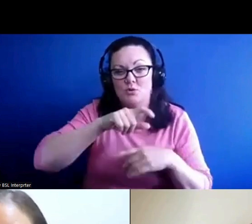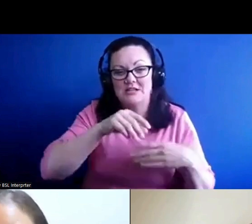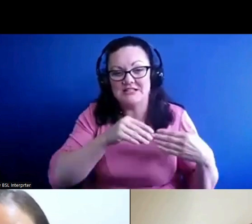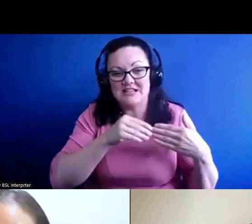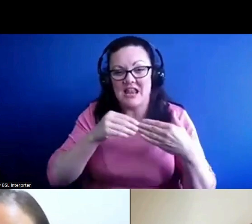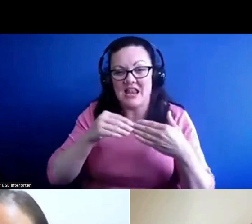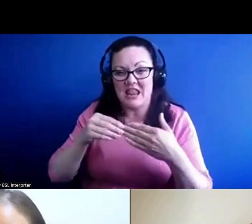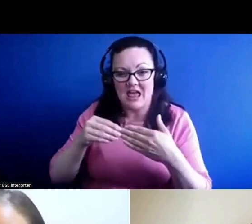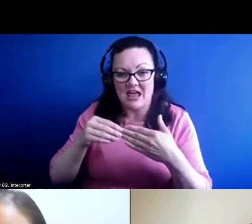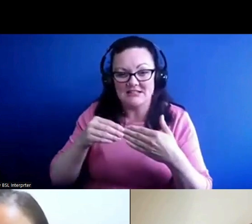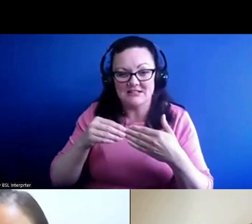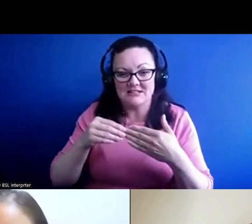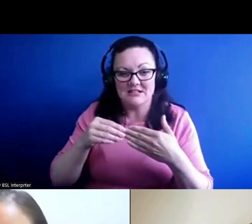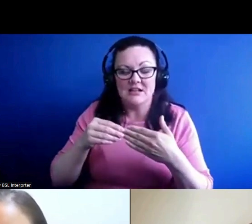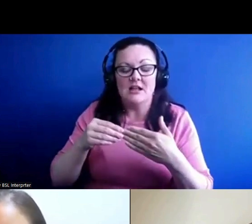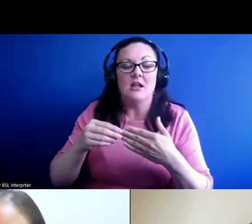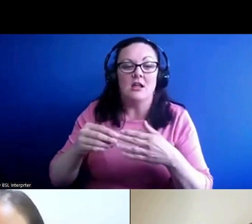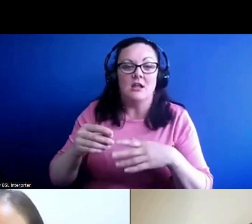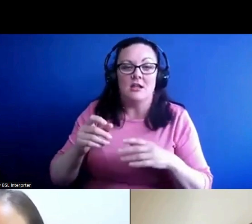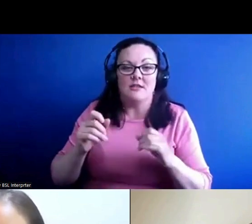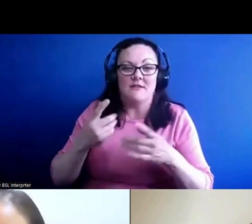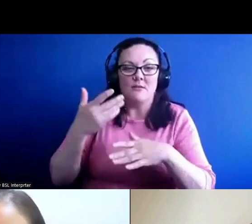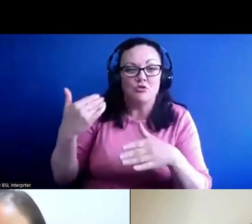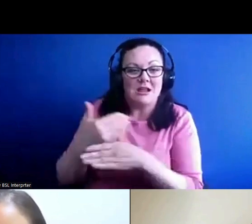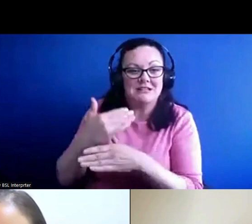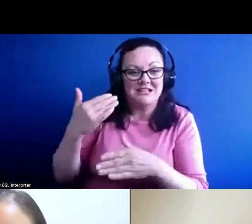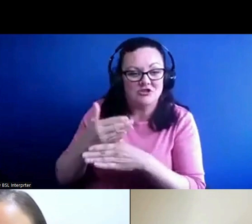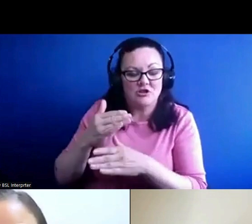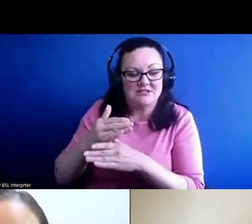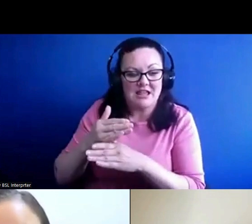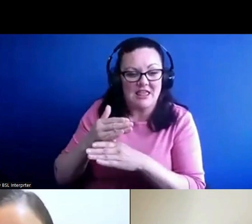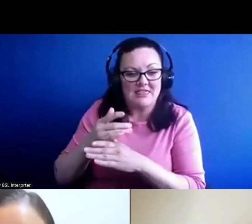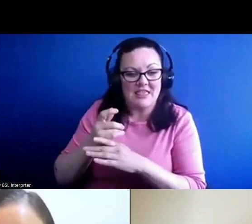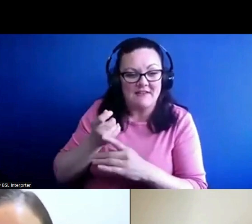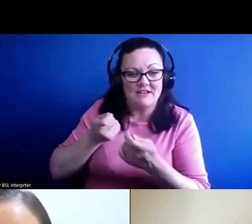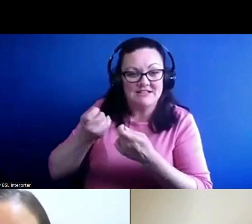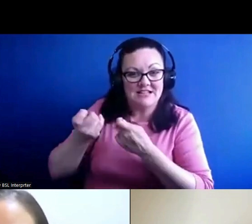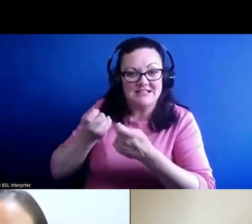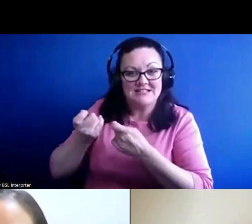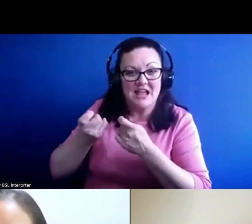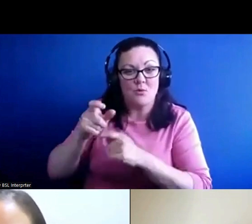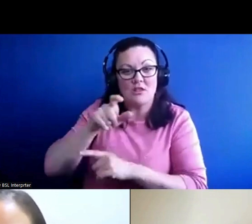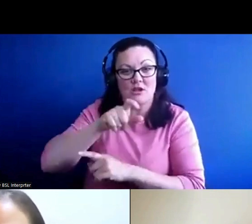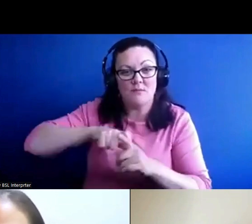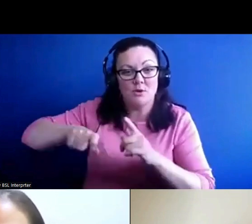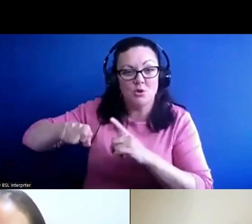practitioners facilitate with the community members, because